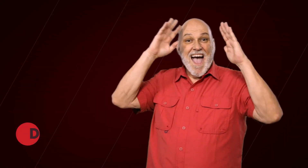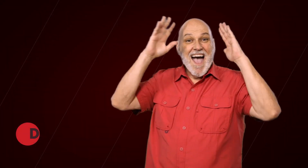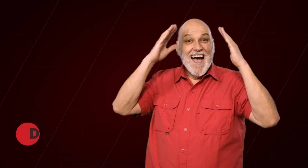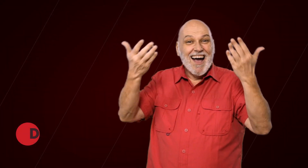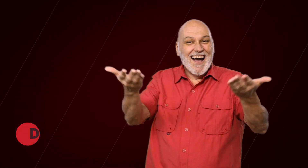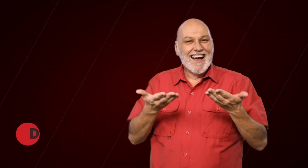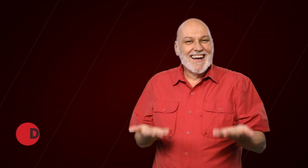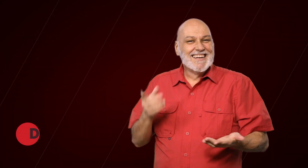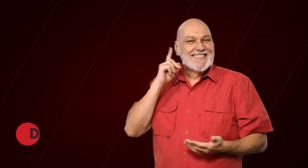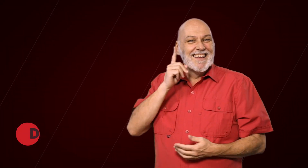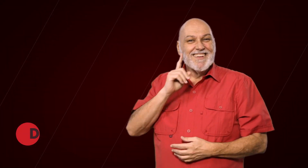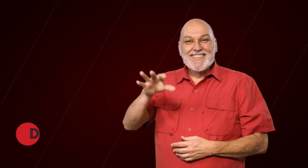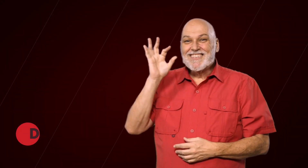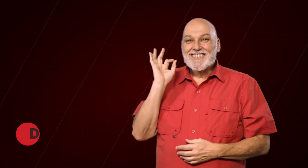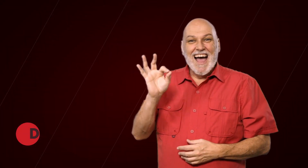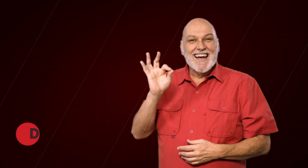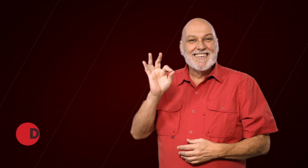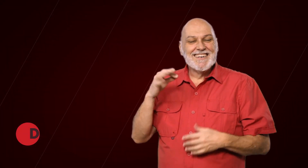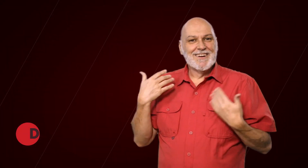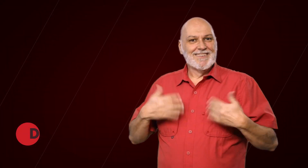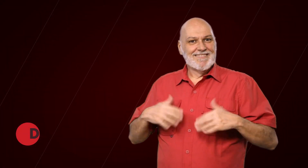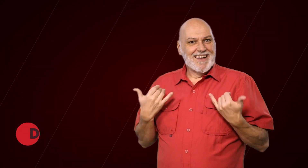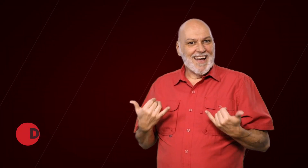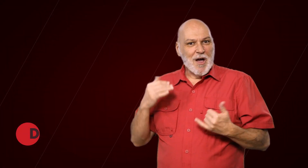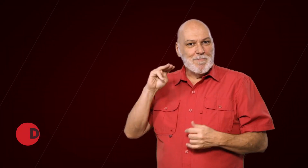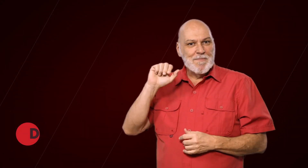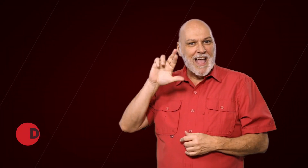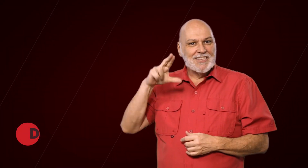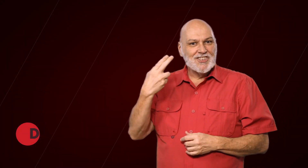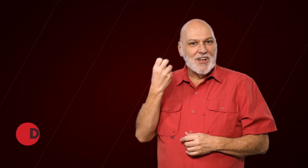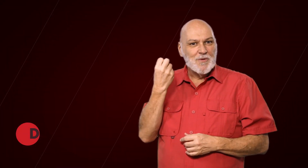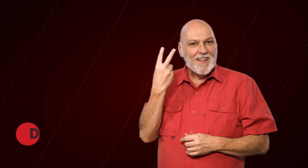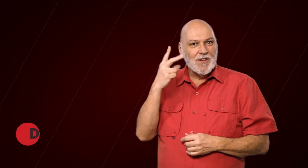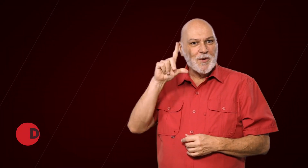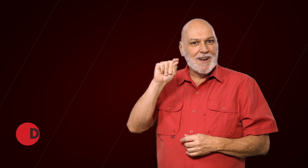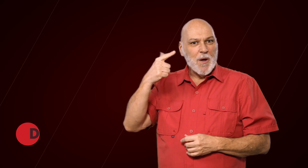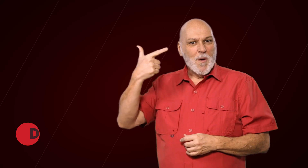[Anselmo]: Hello! This is DeafDots, 12 March 2021.